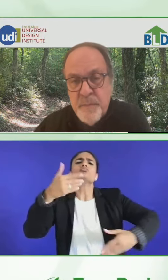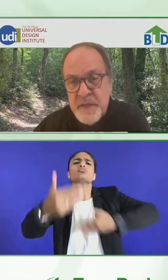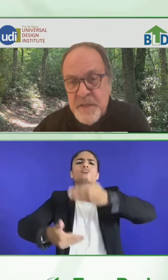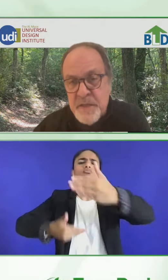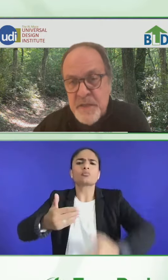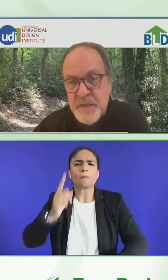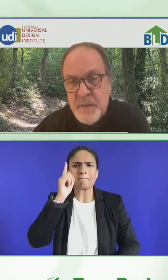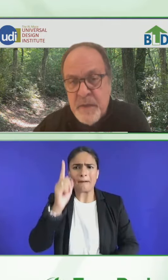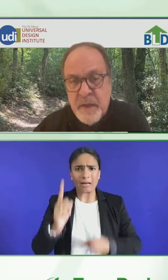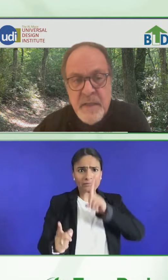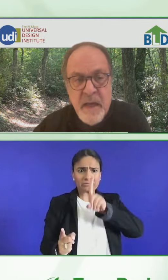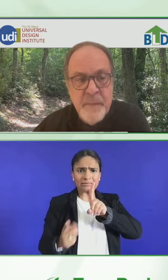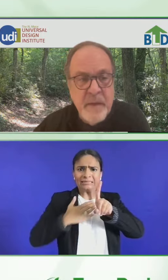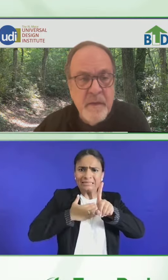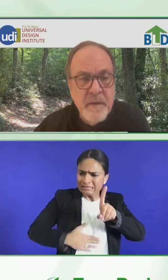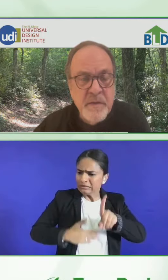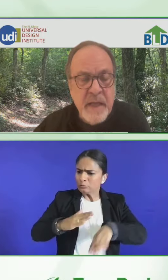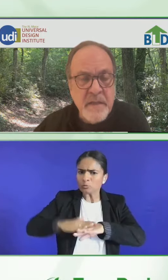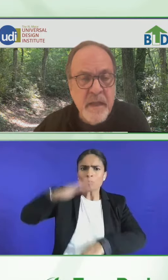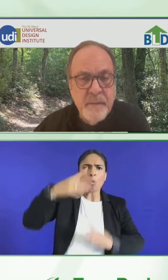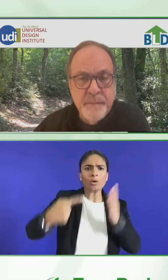places we spent a lot of time in. So next slide.